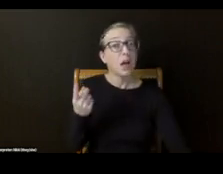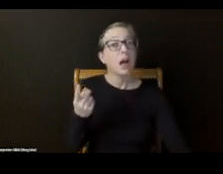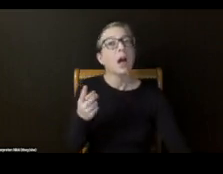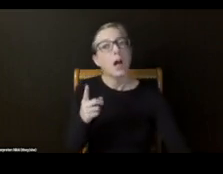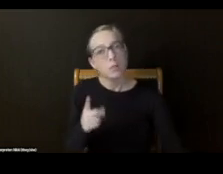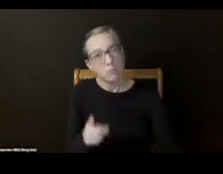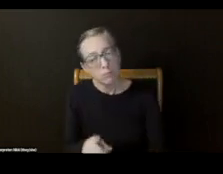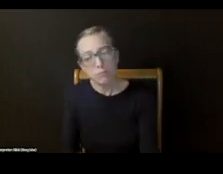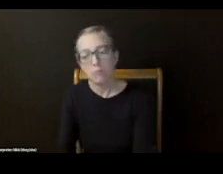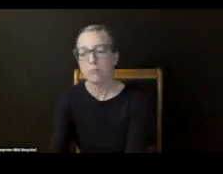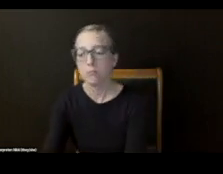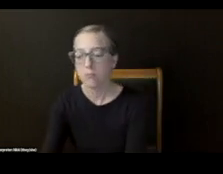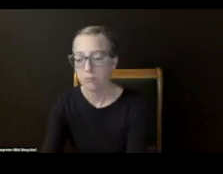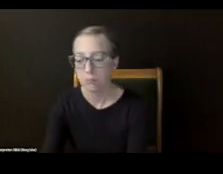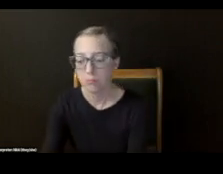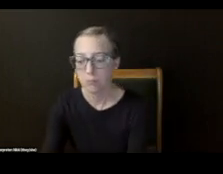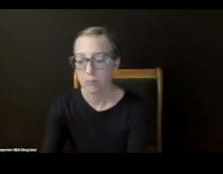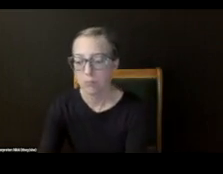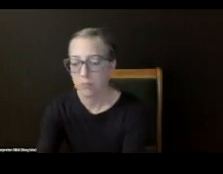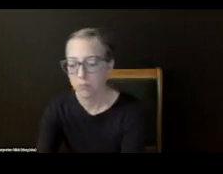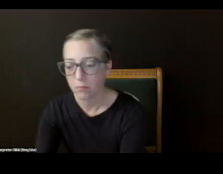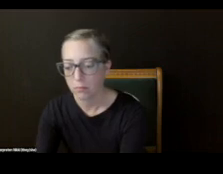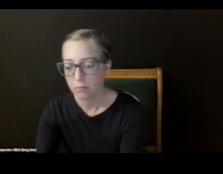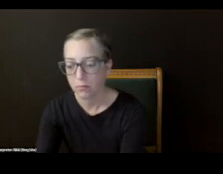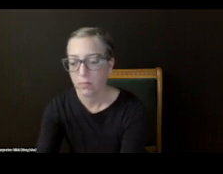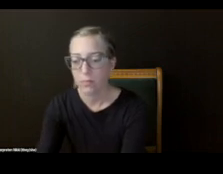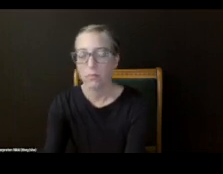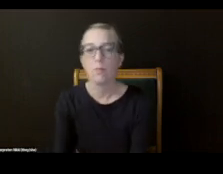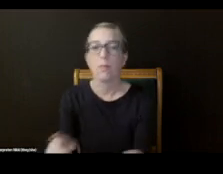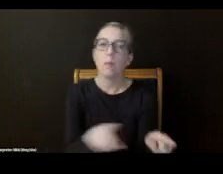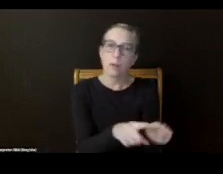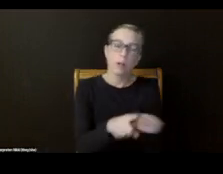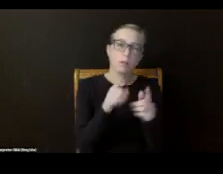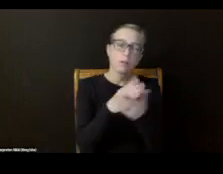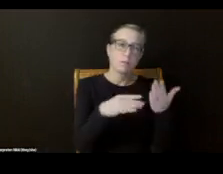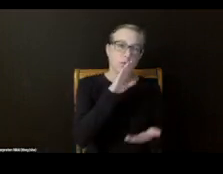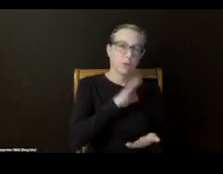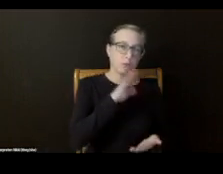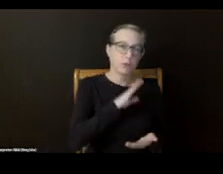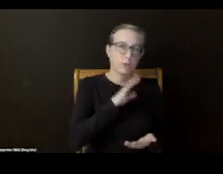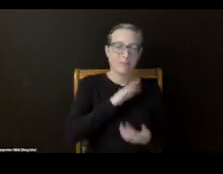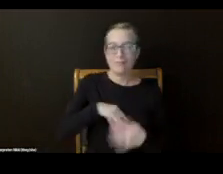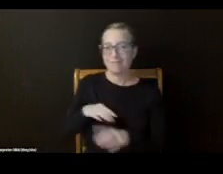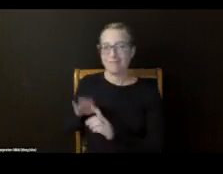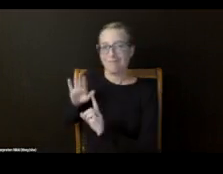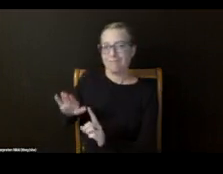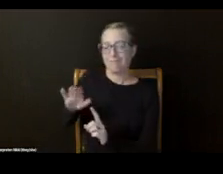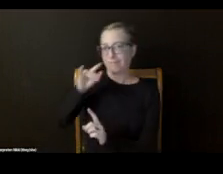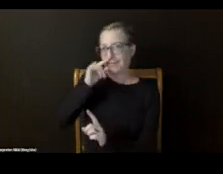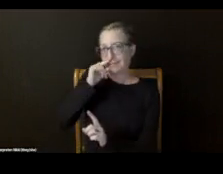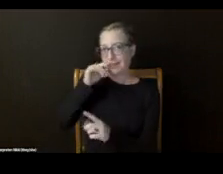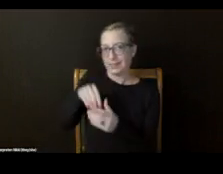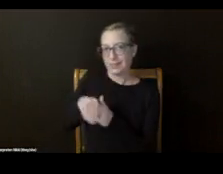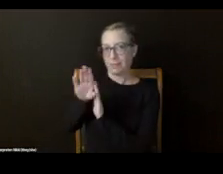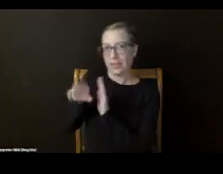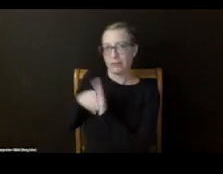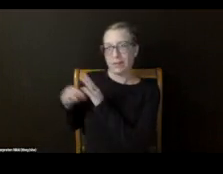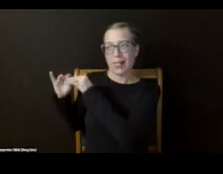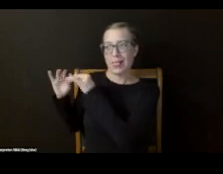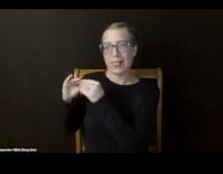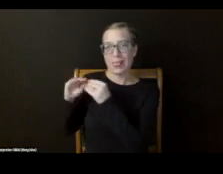For example, like we're dealing with real time right now